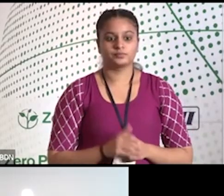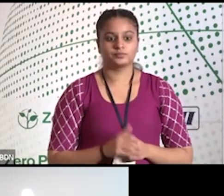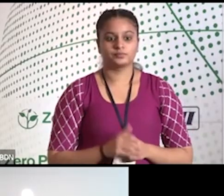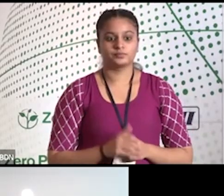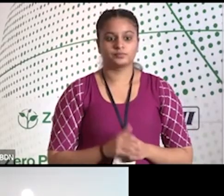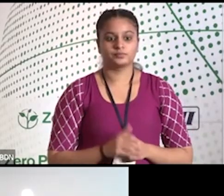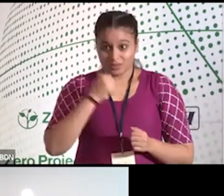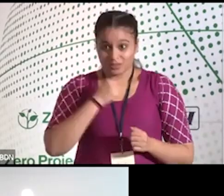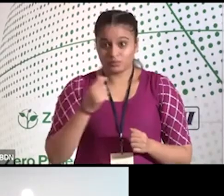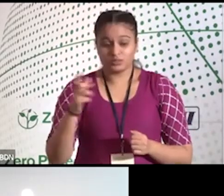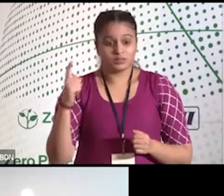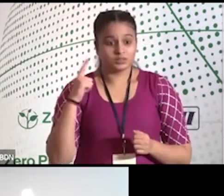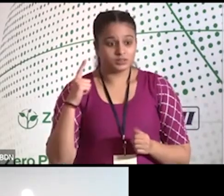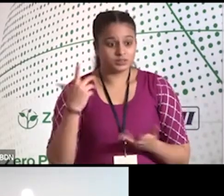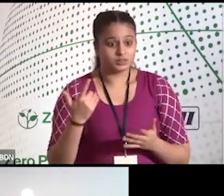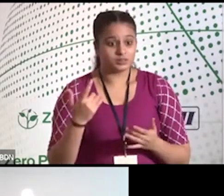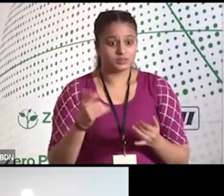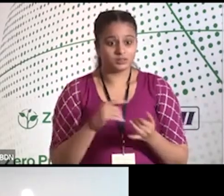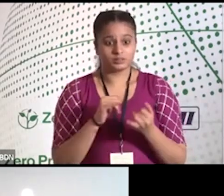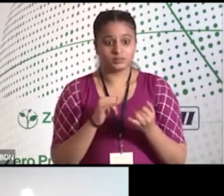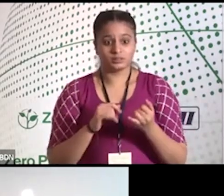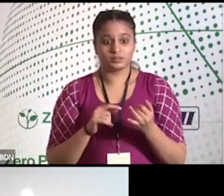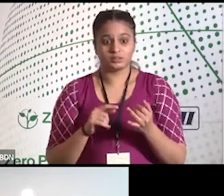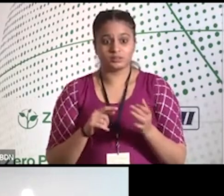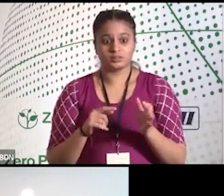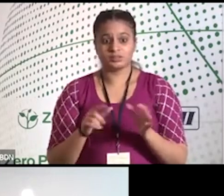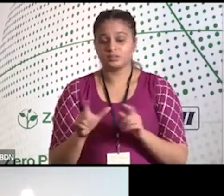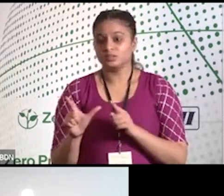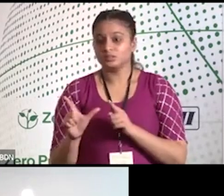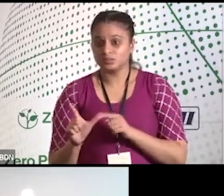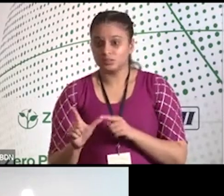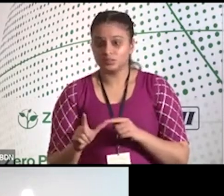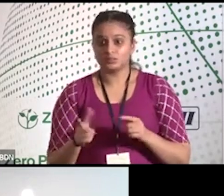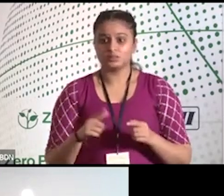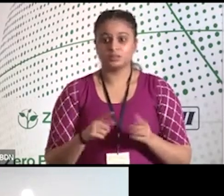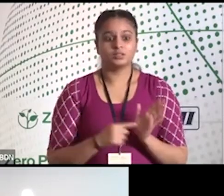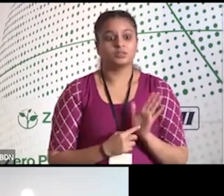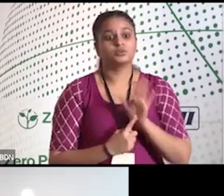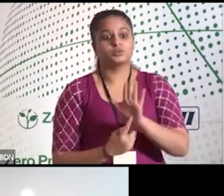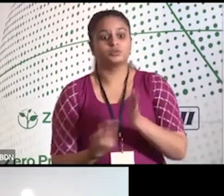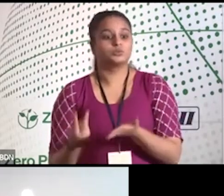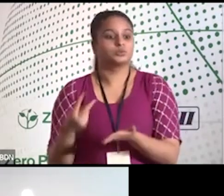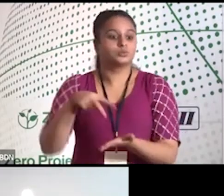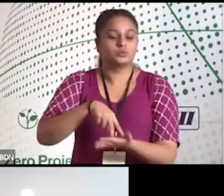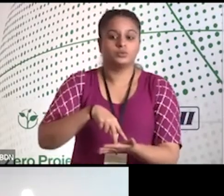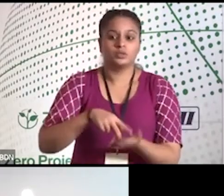lasting this is the six to do scheme in my head is recognition. Right because if we bring them to the forefront